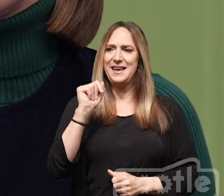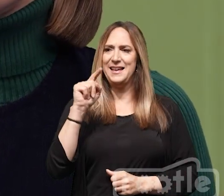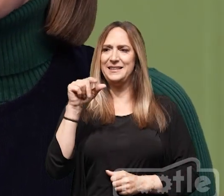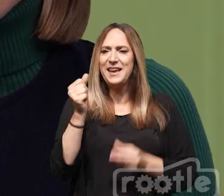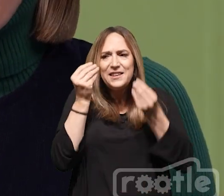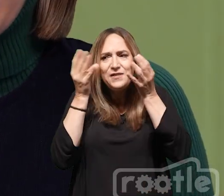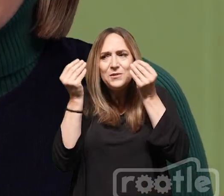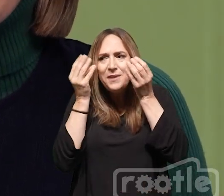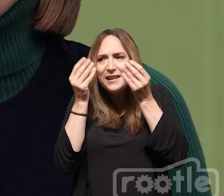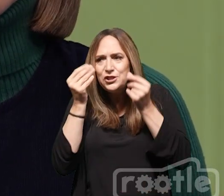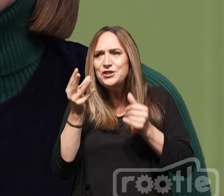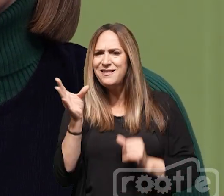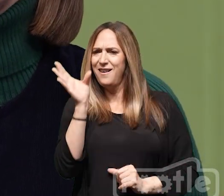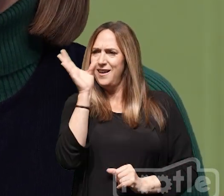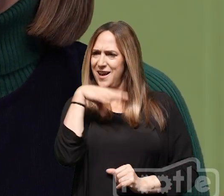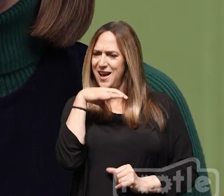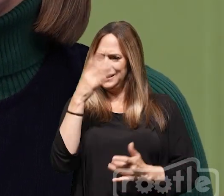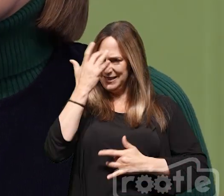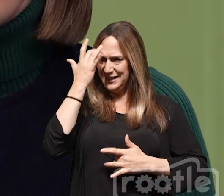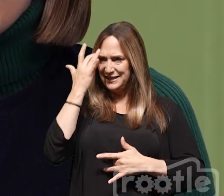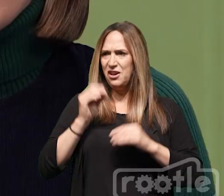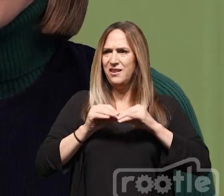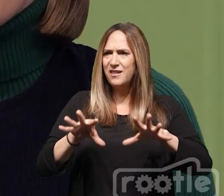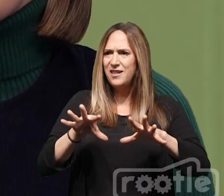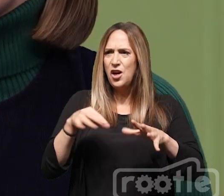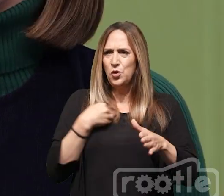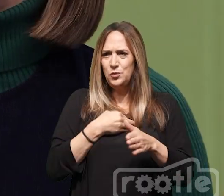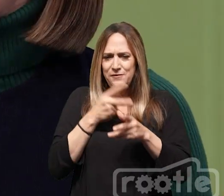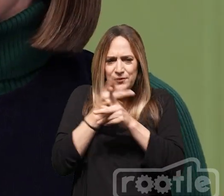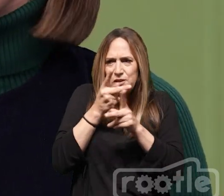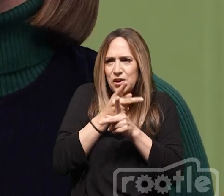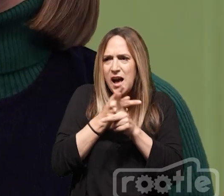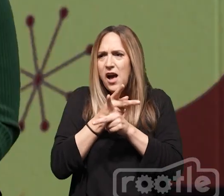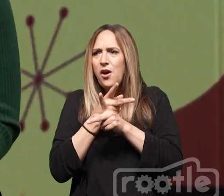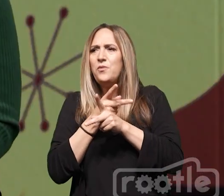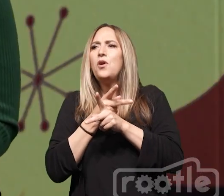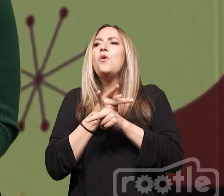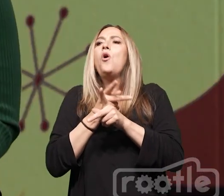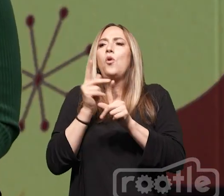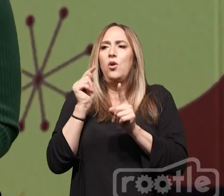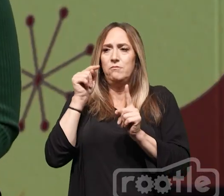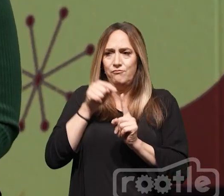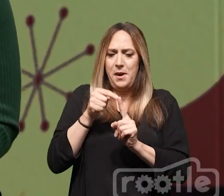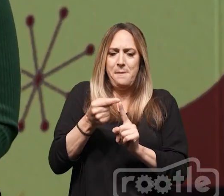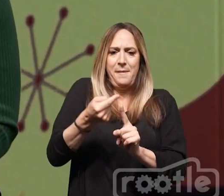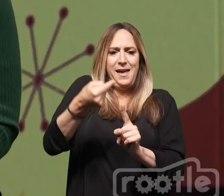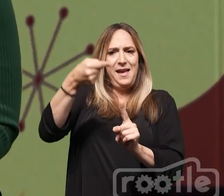or an outbreak of an illness. So one thing we do is work backwards. Who here has ever lost a toy